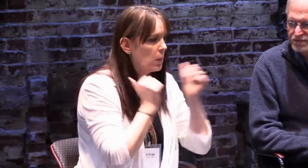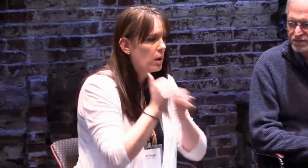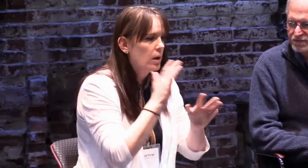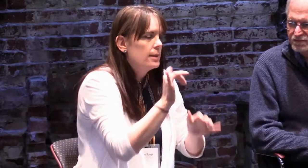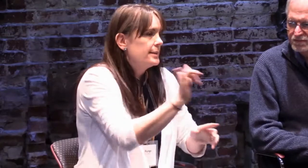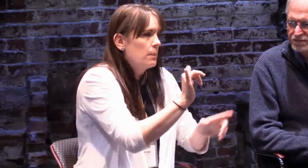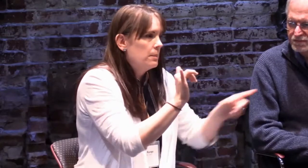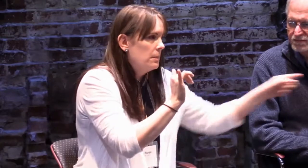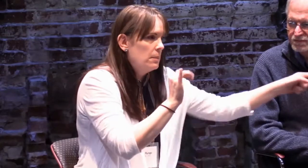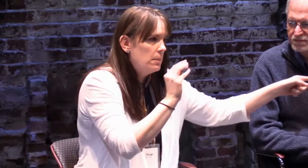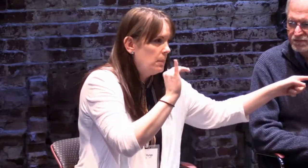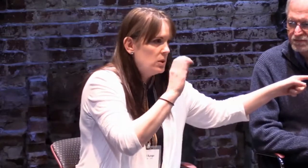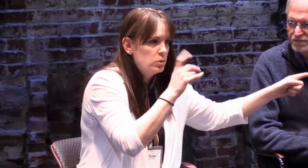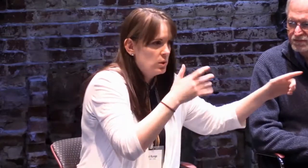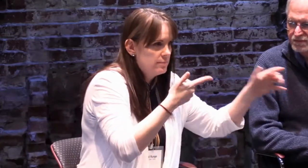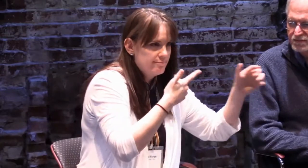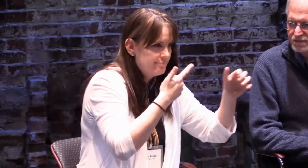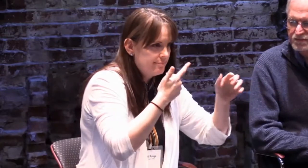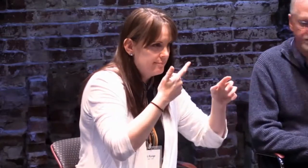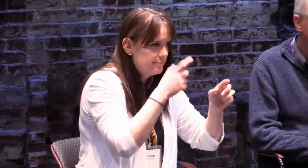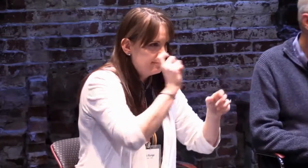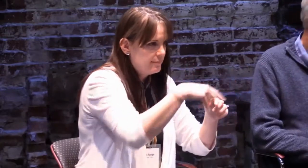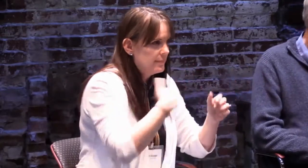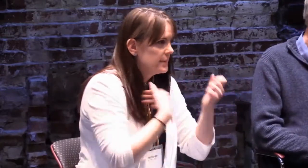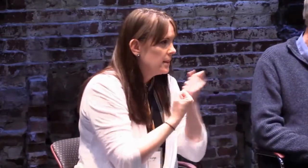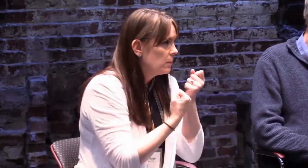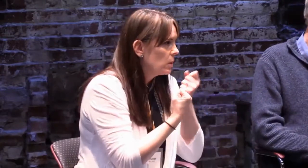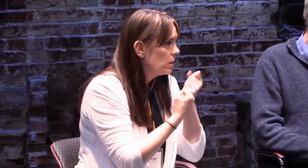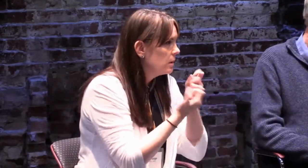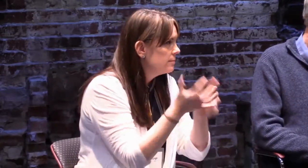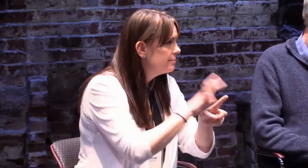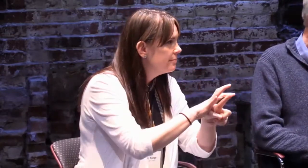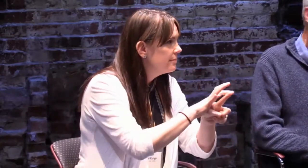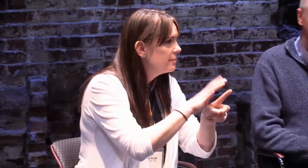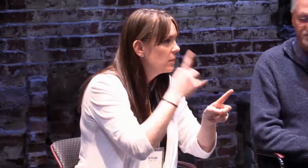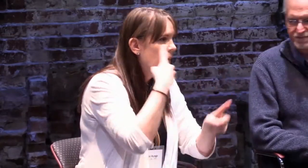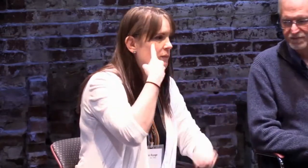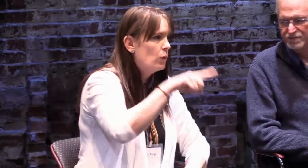Many of them faced a lot of obstacles. [Additional Translator] And they were facing obstacles